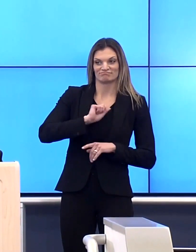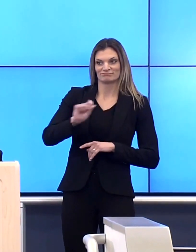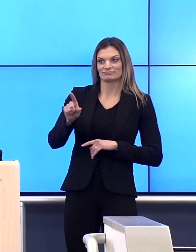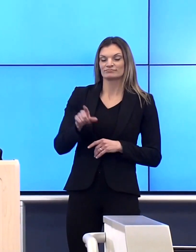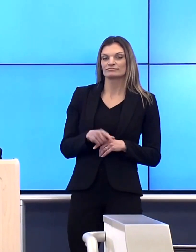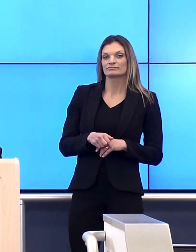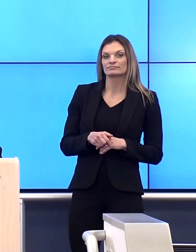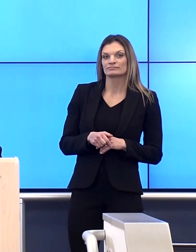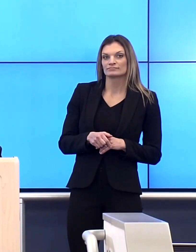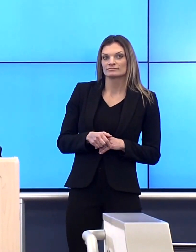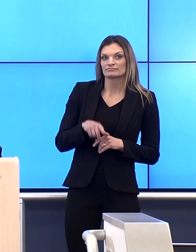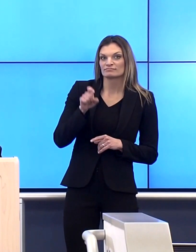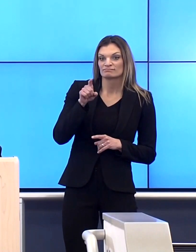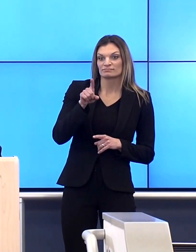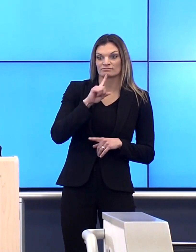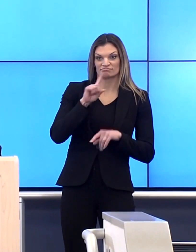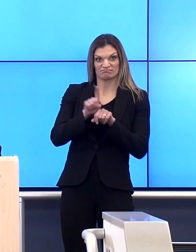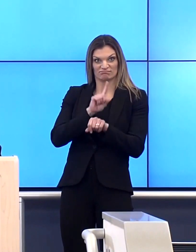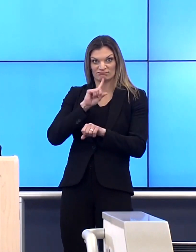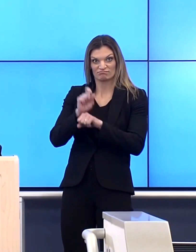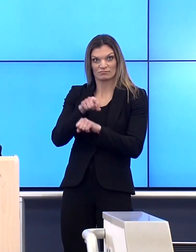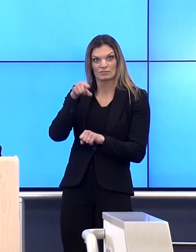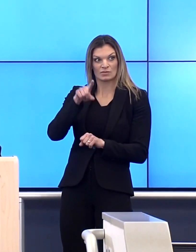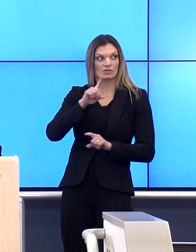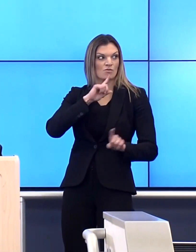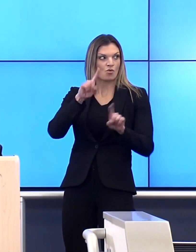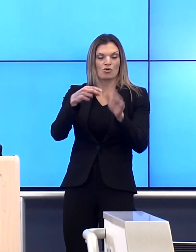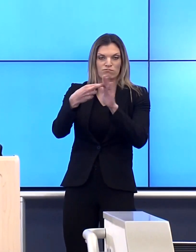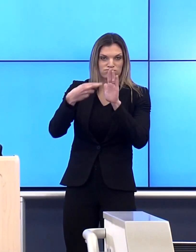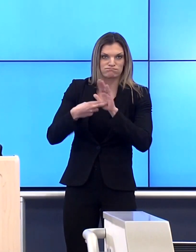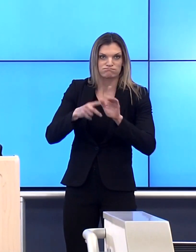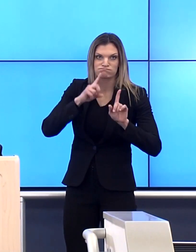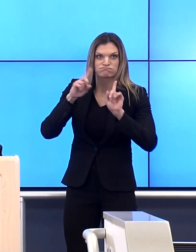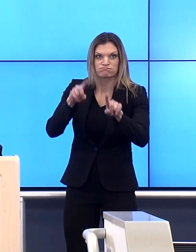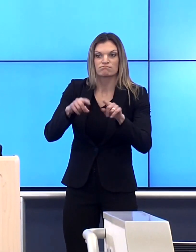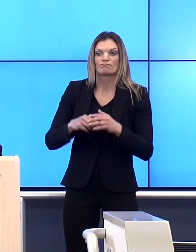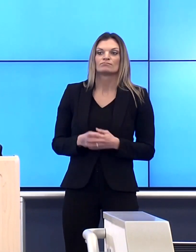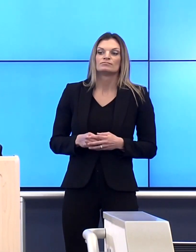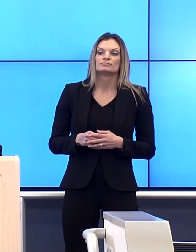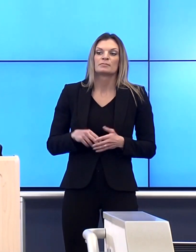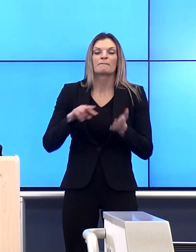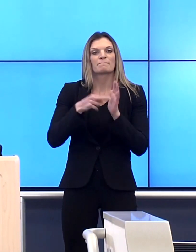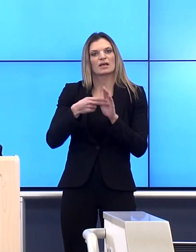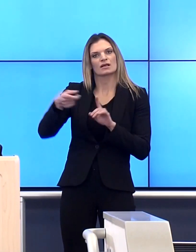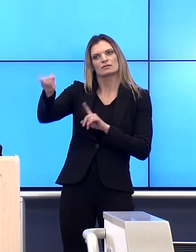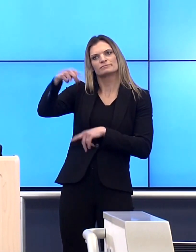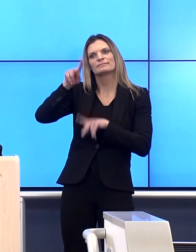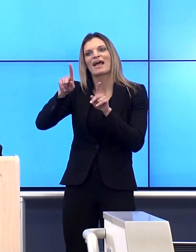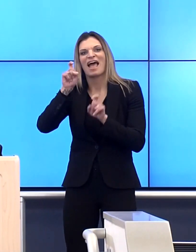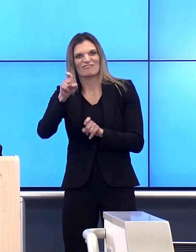TIM. >> GOVERNOR, IS IT FAIR TO SAY GOVERNOR, IS IT FAIR TO SAY THAT THE ENFORCEMENT OF THESE THAT THE ENFORCEMENT OF THESE ORDERS, 90% OF IT, WILL HAVE TO